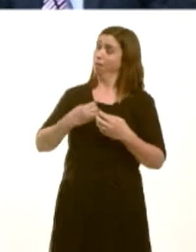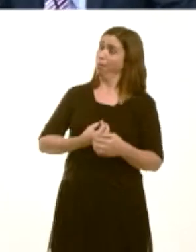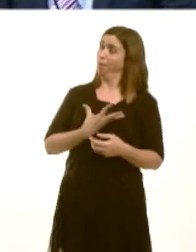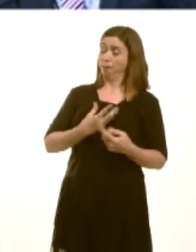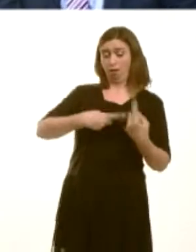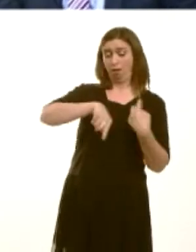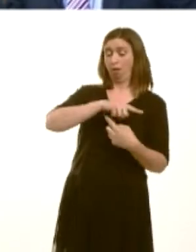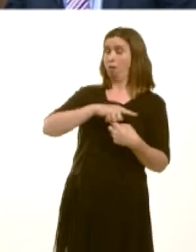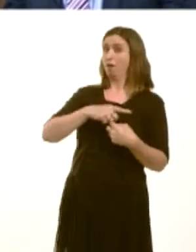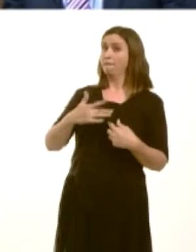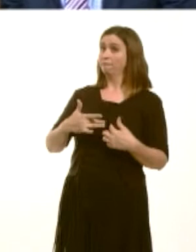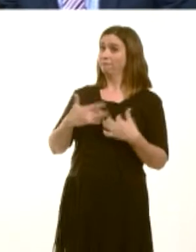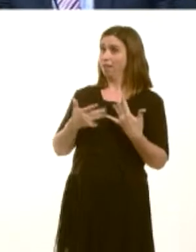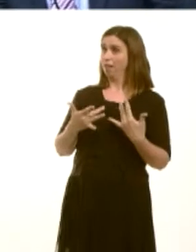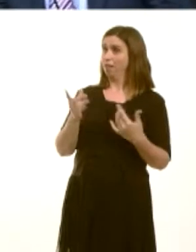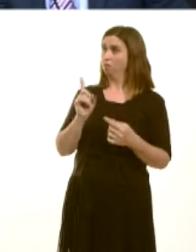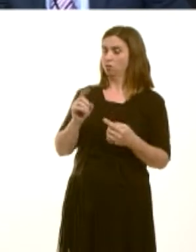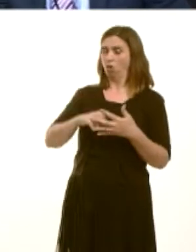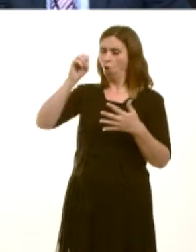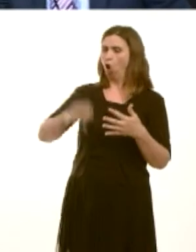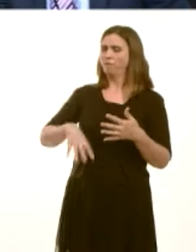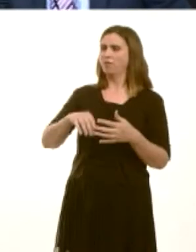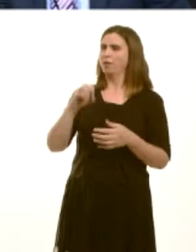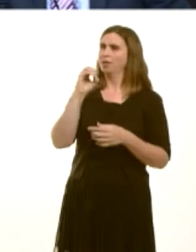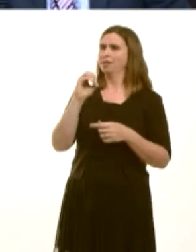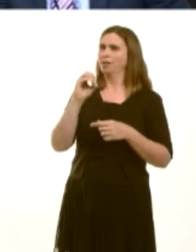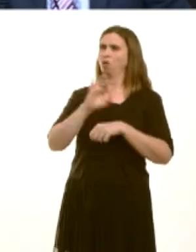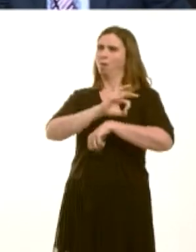need to make sure that we get rid of zero-hours contracts and that people get paid a living